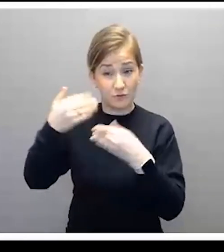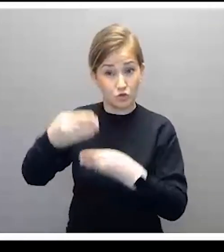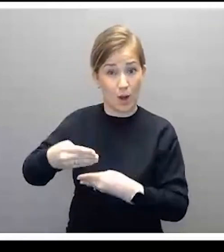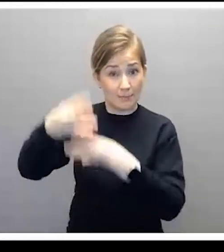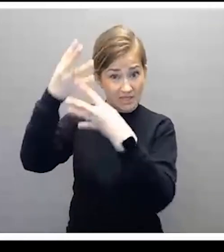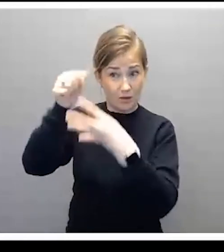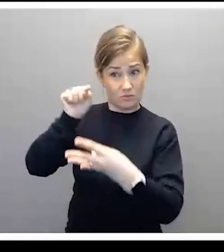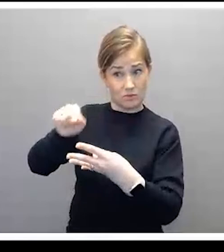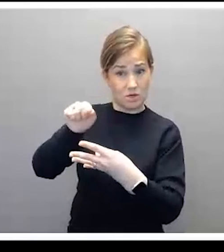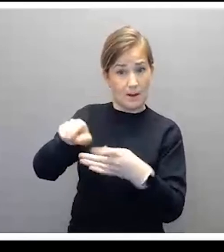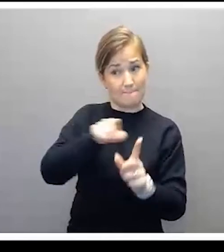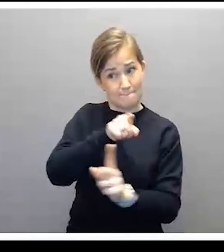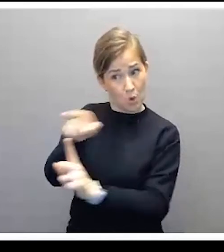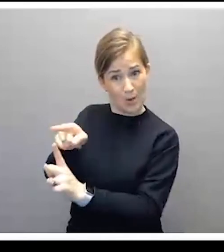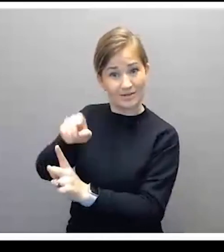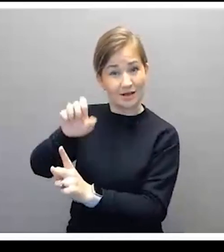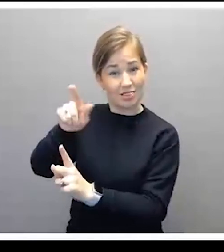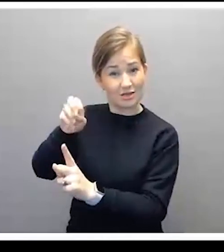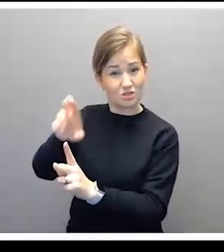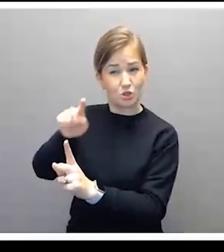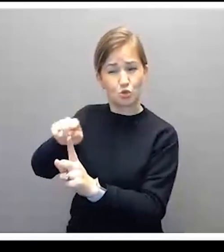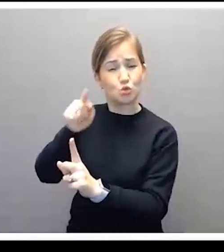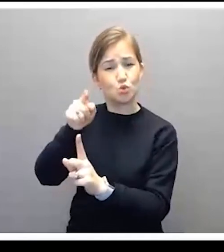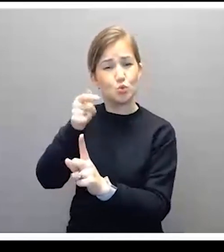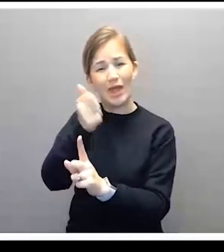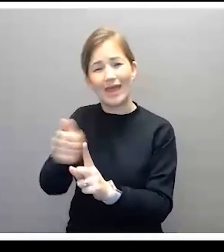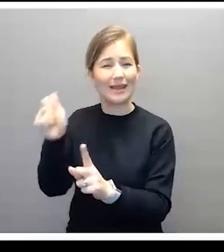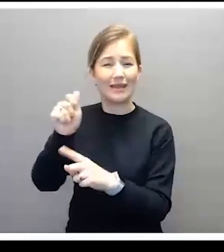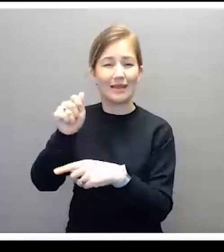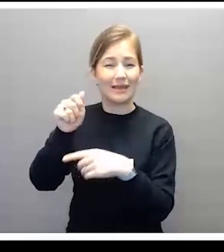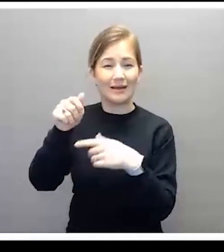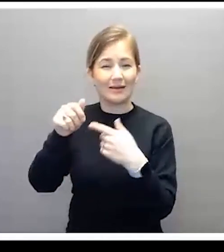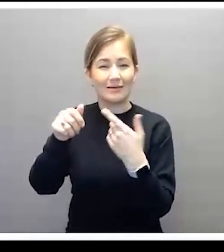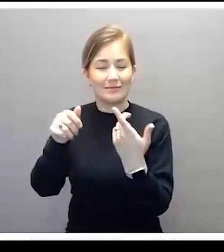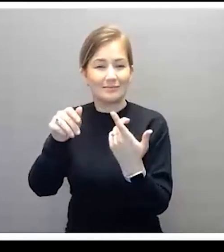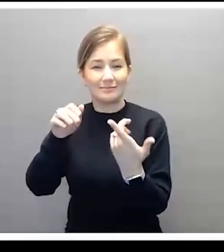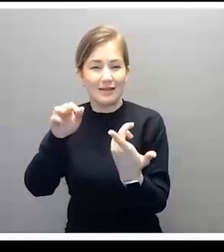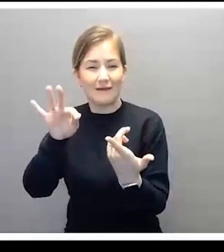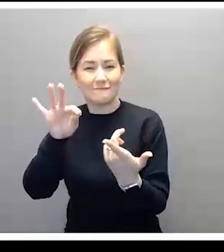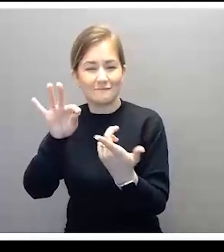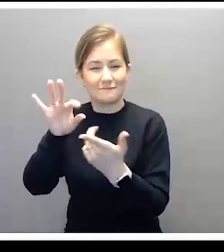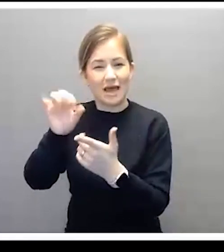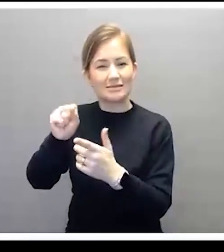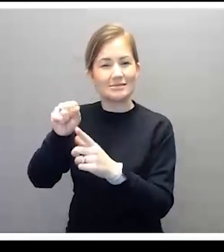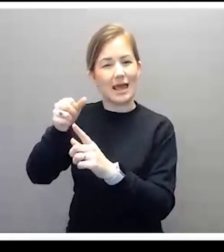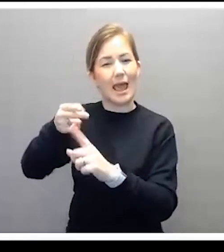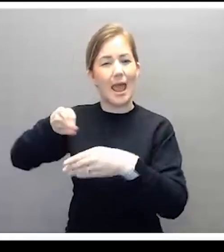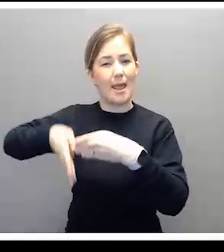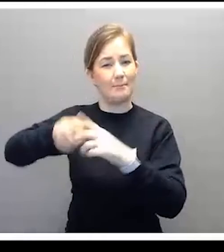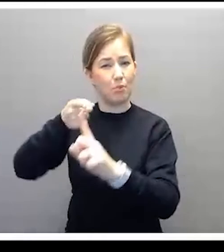to even point your ECS cluster, right to an EFS endpoint. So we just make it super easy.